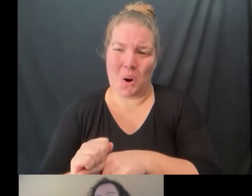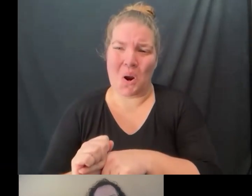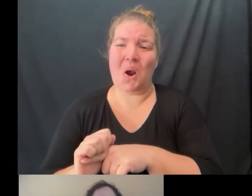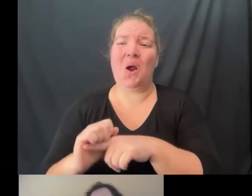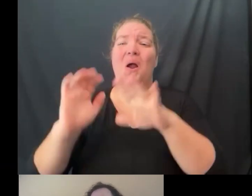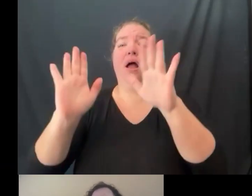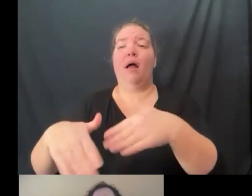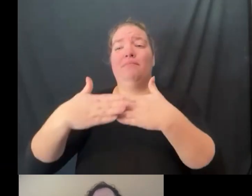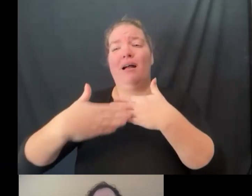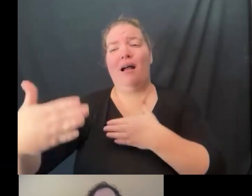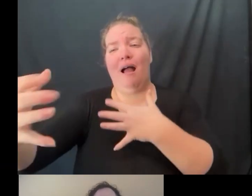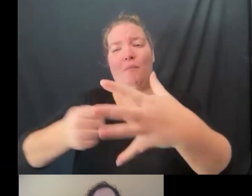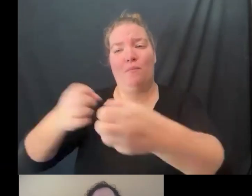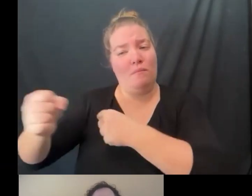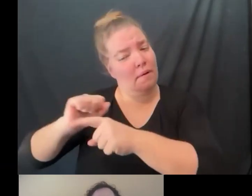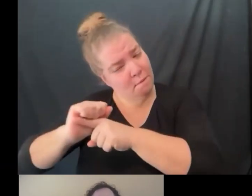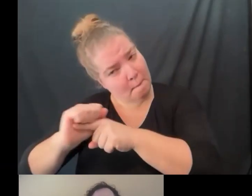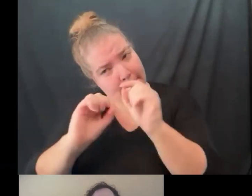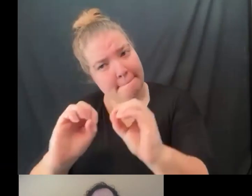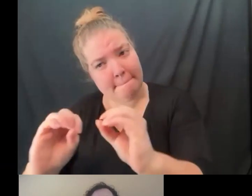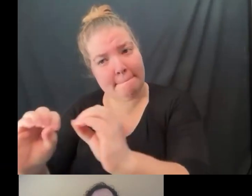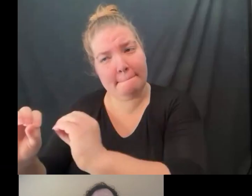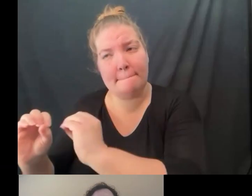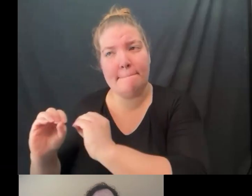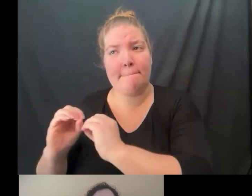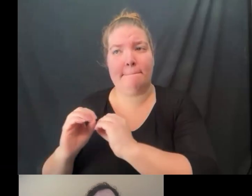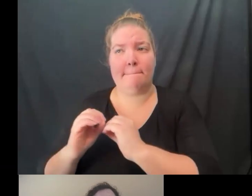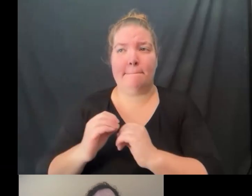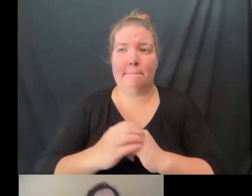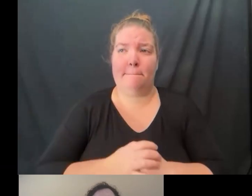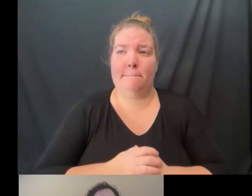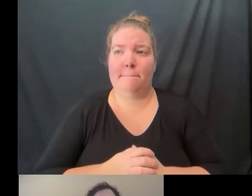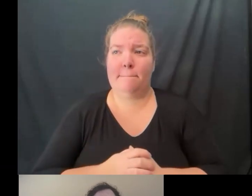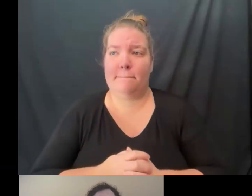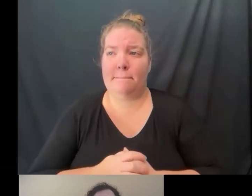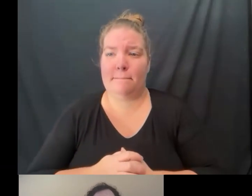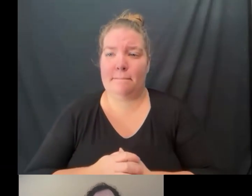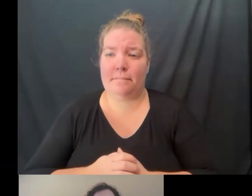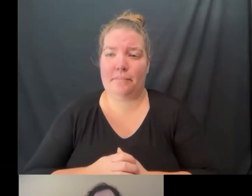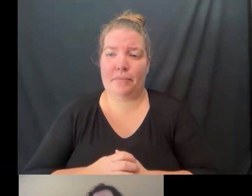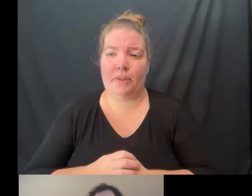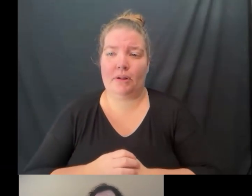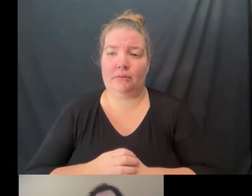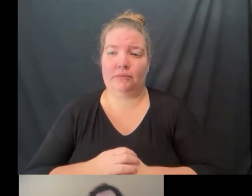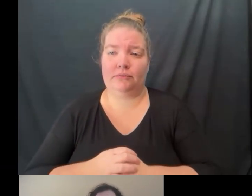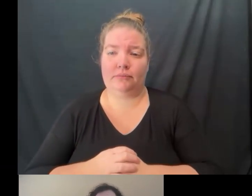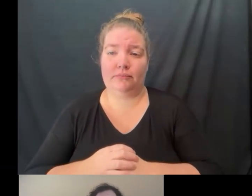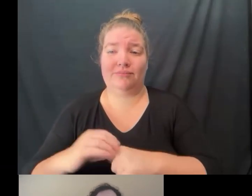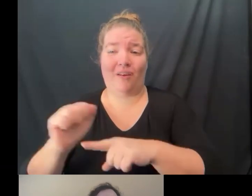And pass that deadline, they expect new hires to do so as well, to receive it as soon as possible, as maybe as part of onboarding.